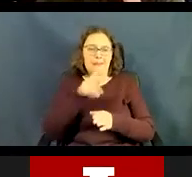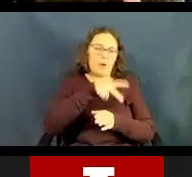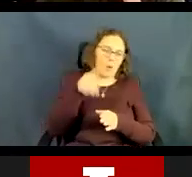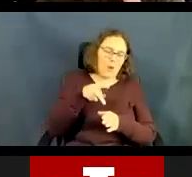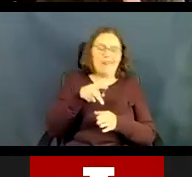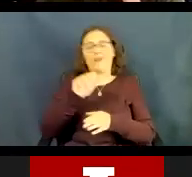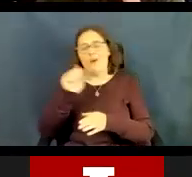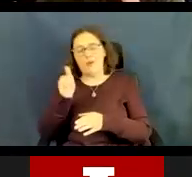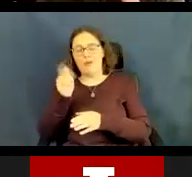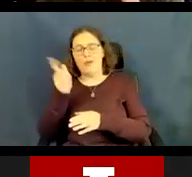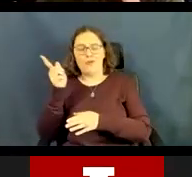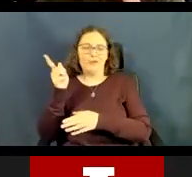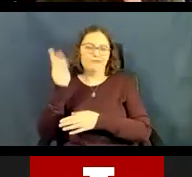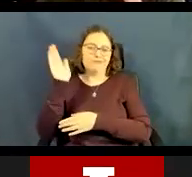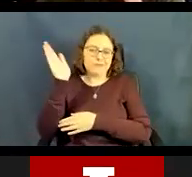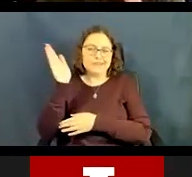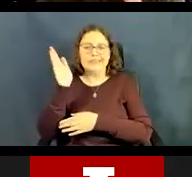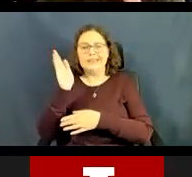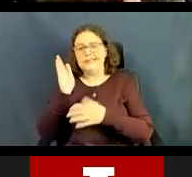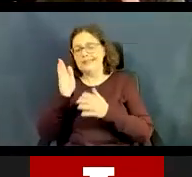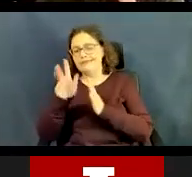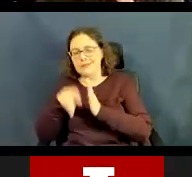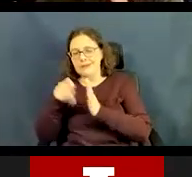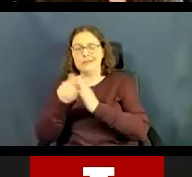for you as we pull up Google sites and walk you through those demonstrations.